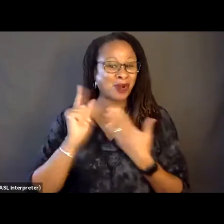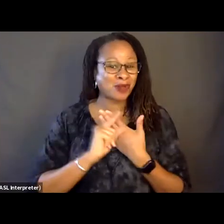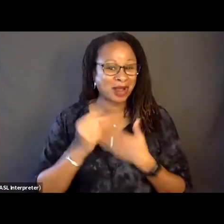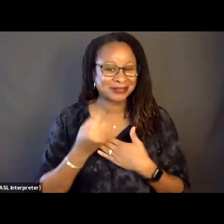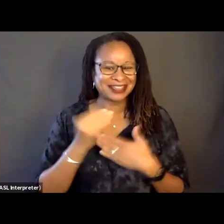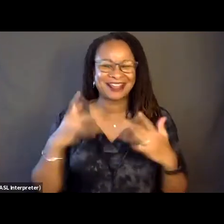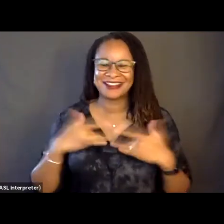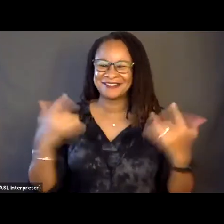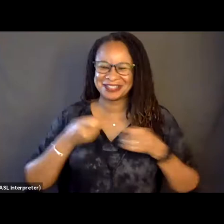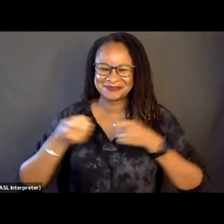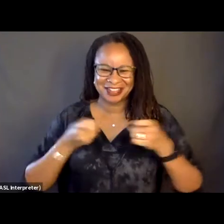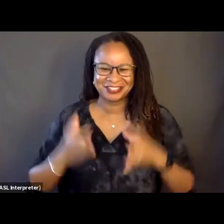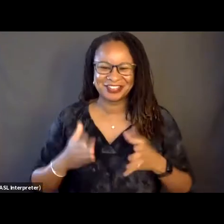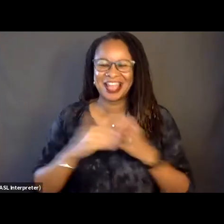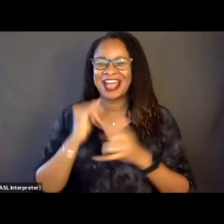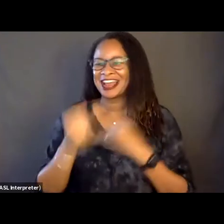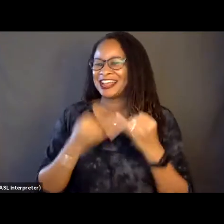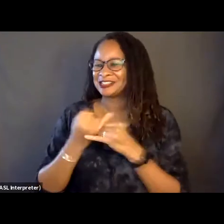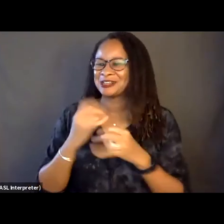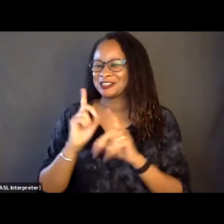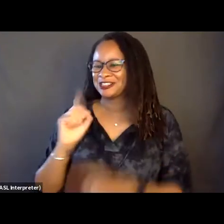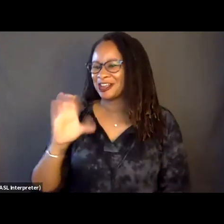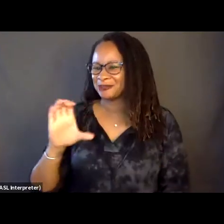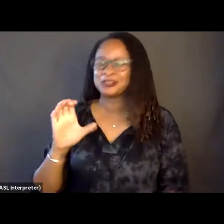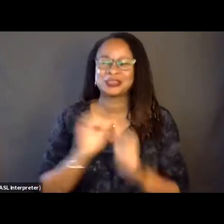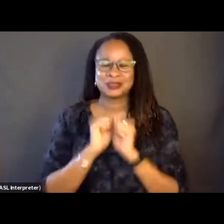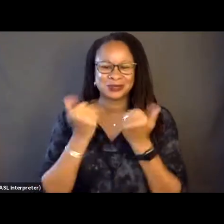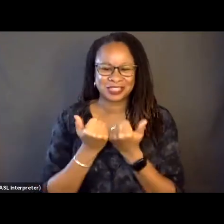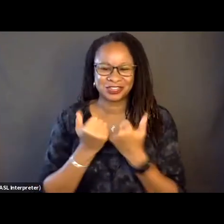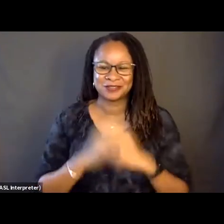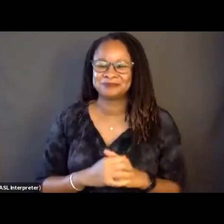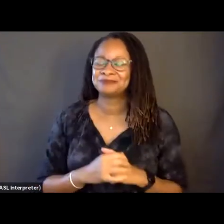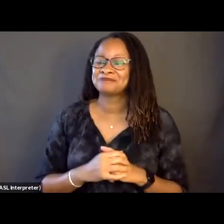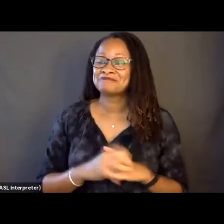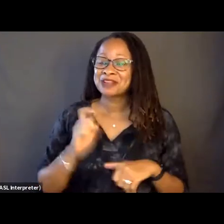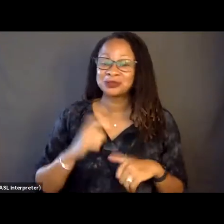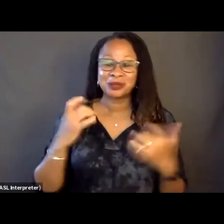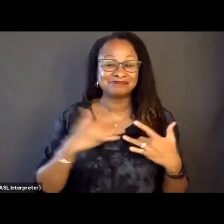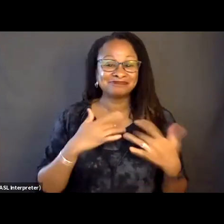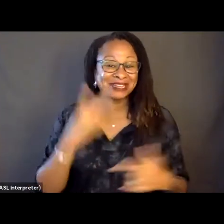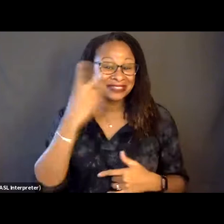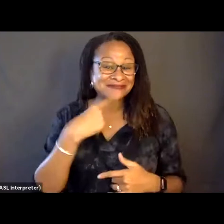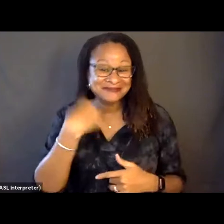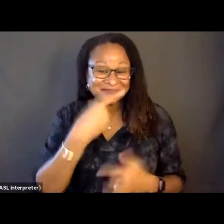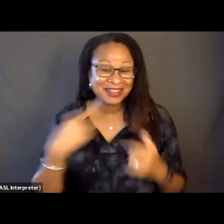Manager at the International Documentary Association. I'm sure you're used to seeing my face by now.